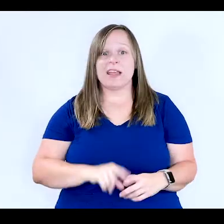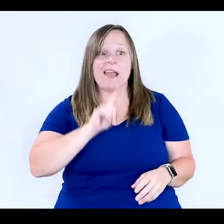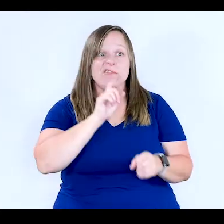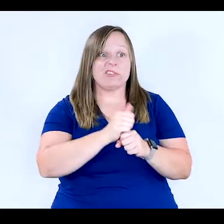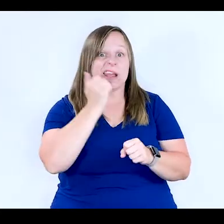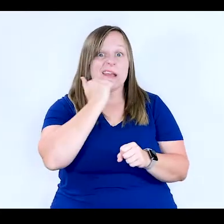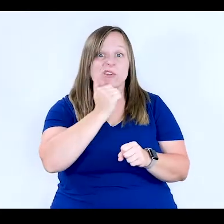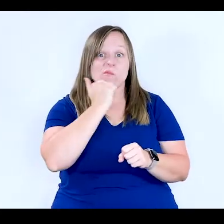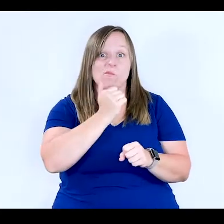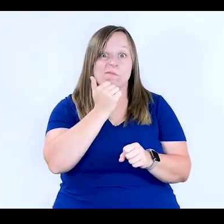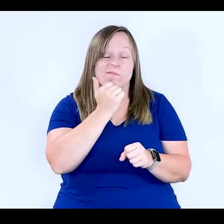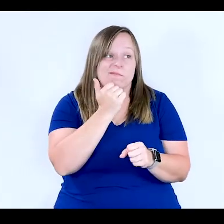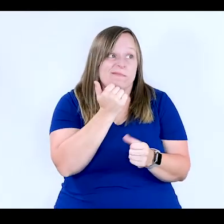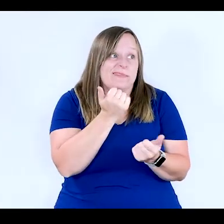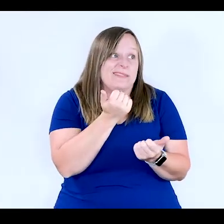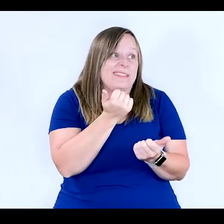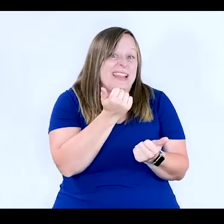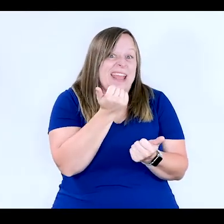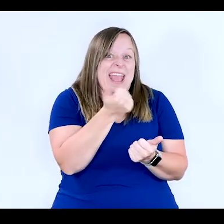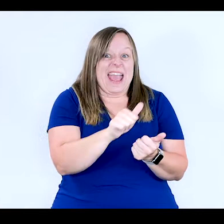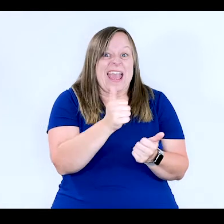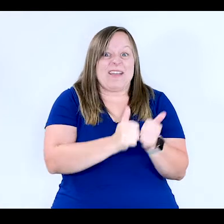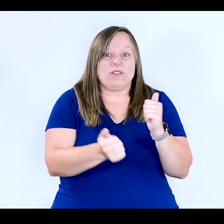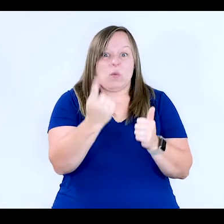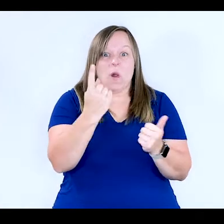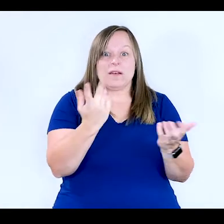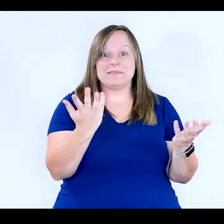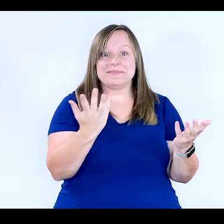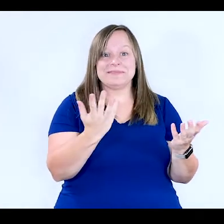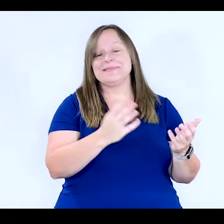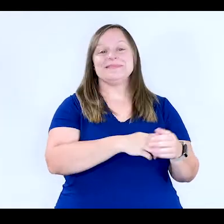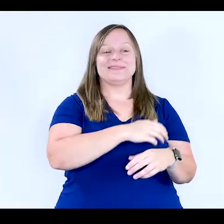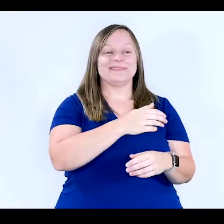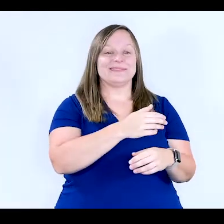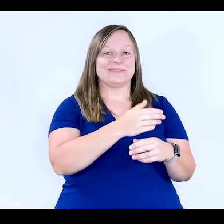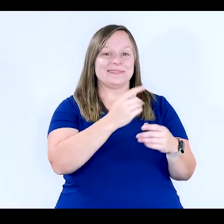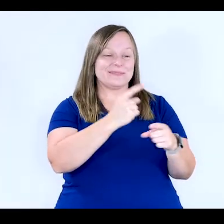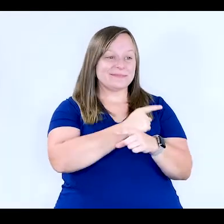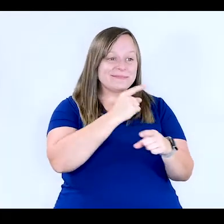Actually everyone is helped by increasing readability and putting documents into plain language